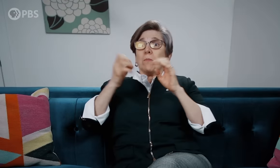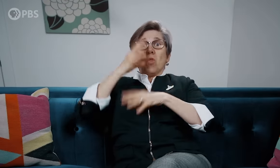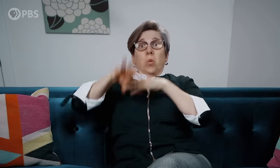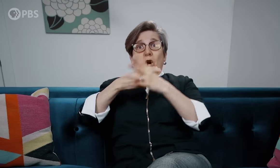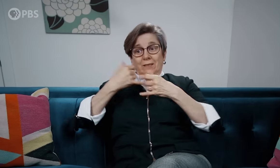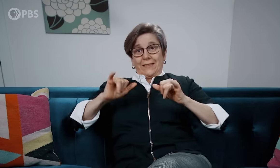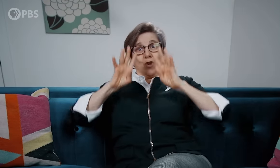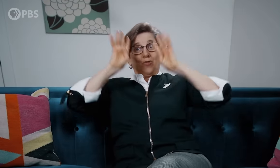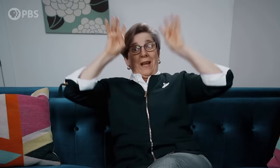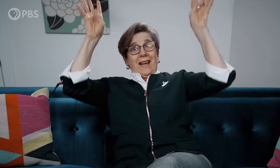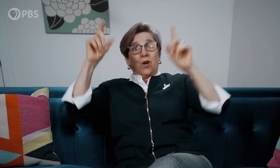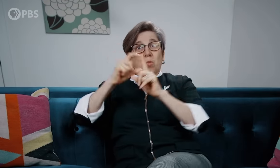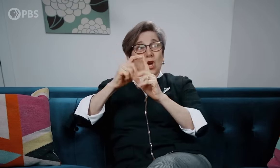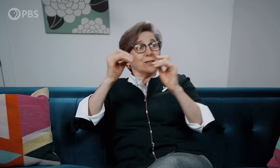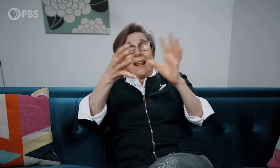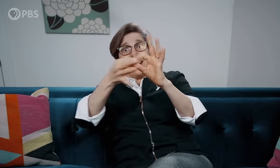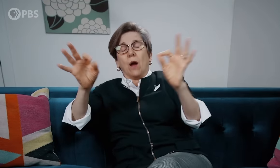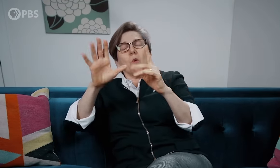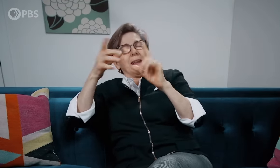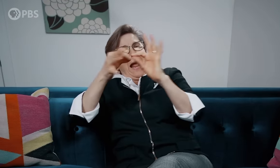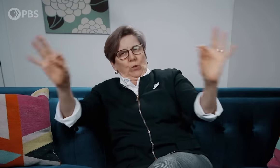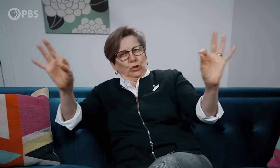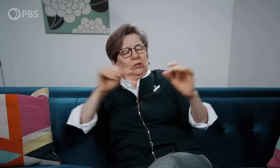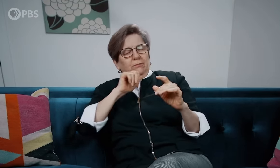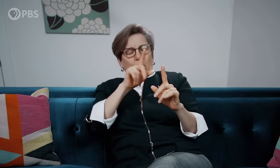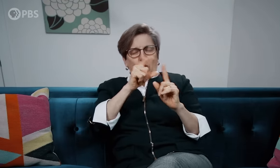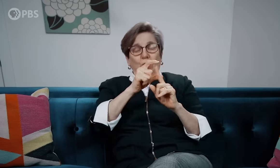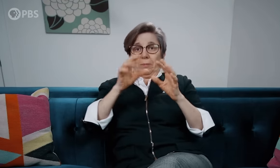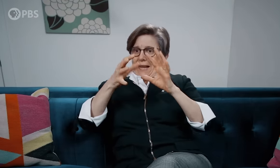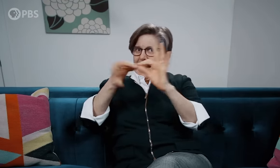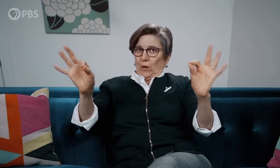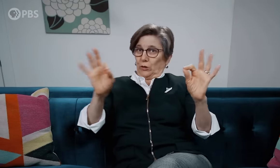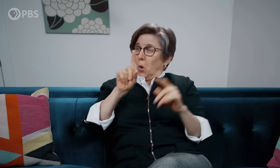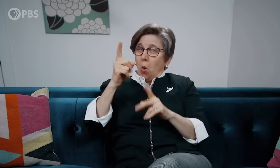The only people in the world who are still creating language--not just words, but actual languages--